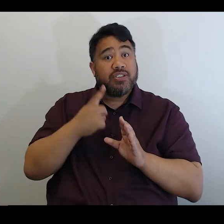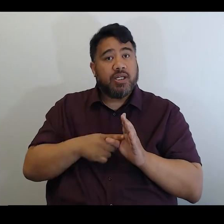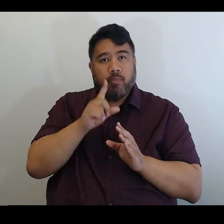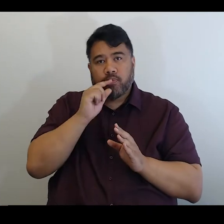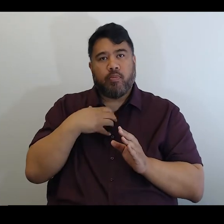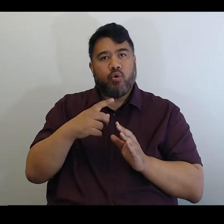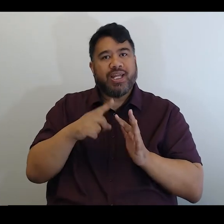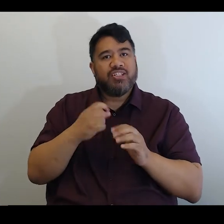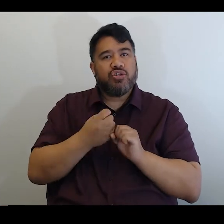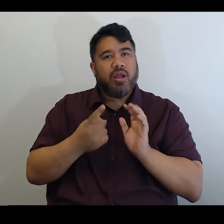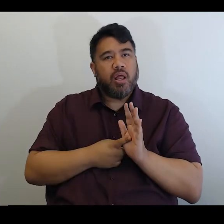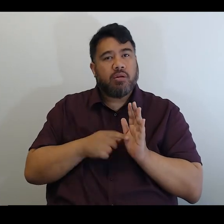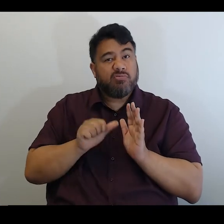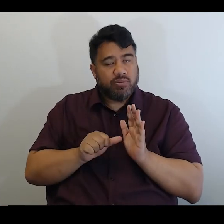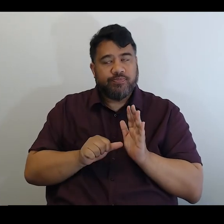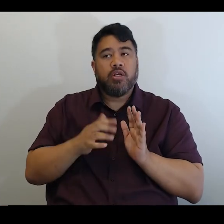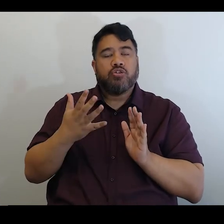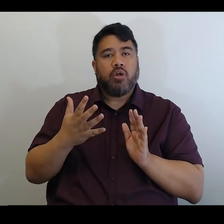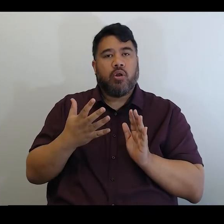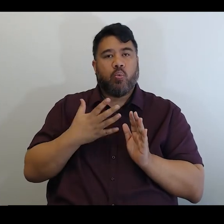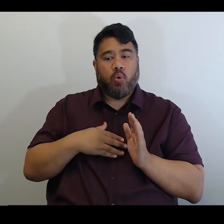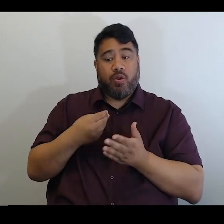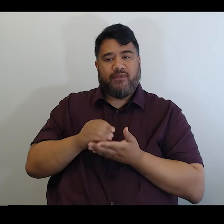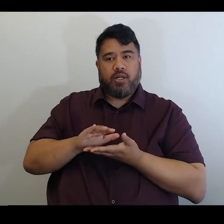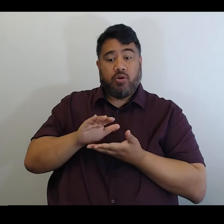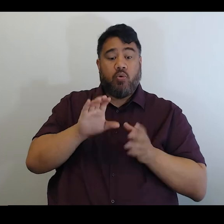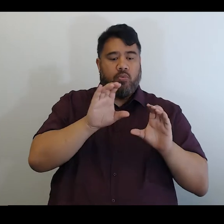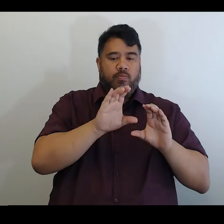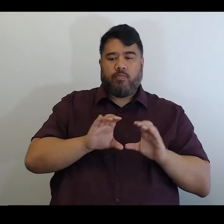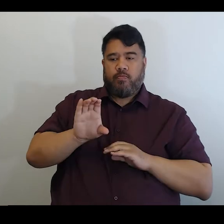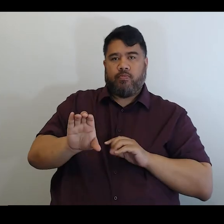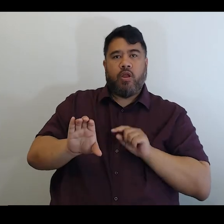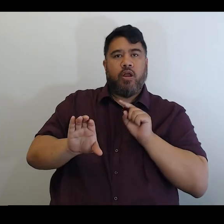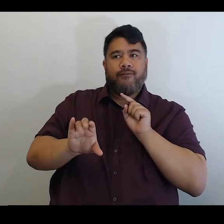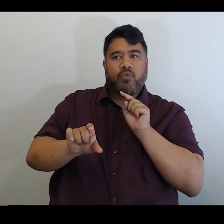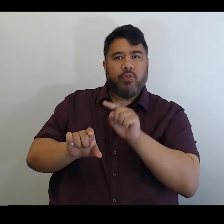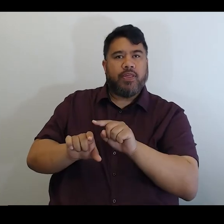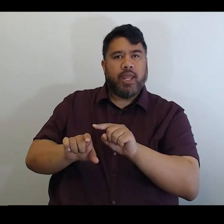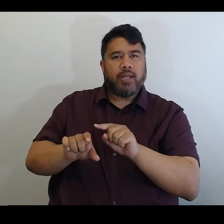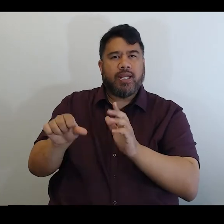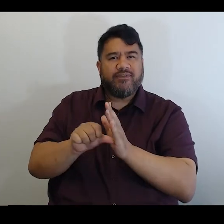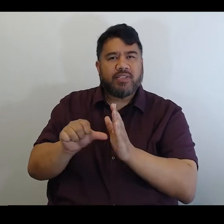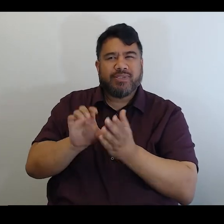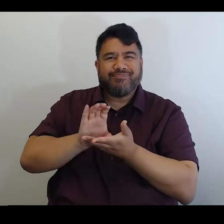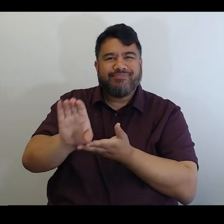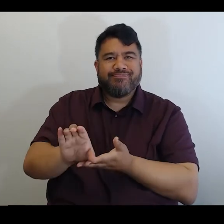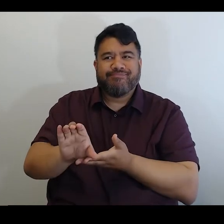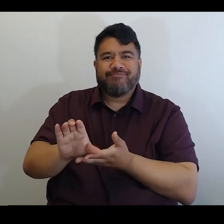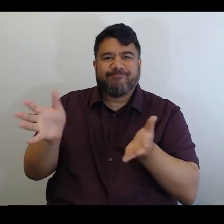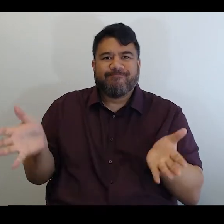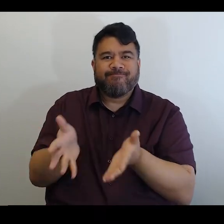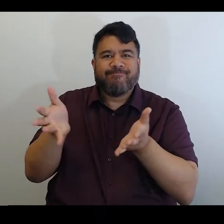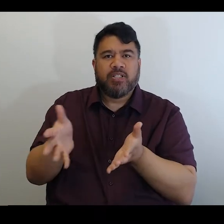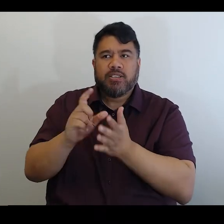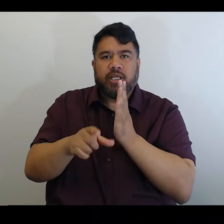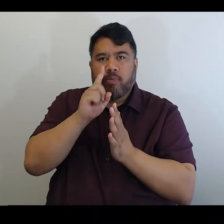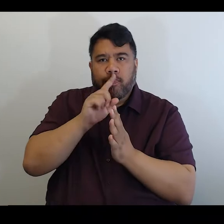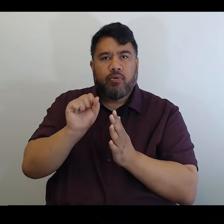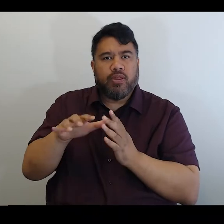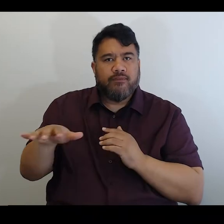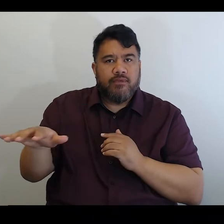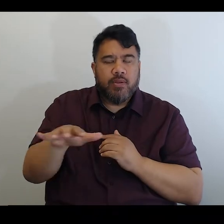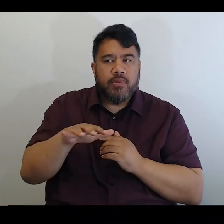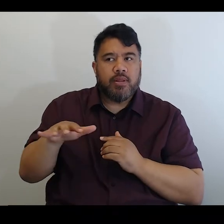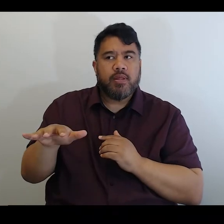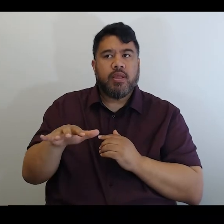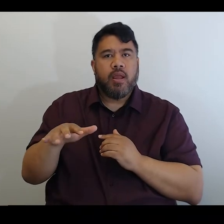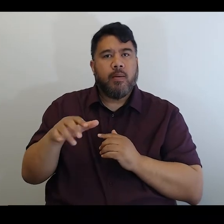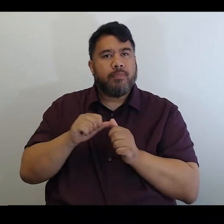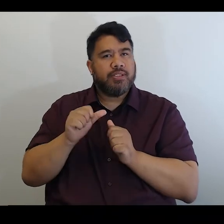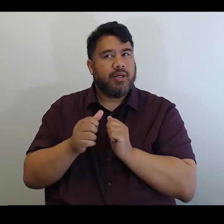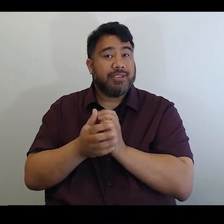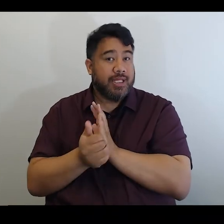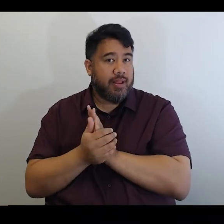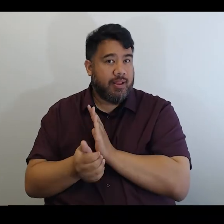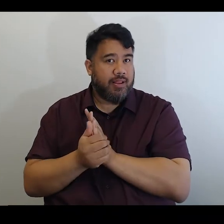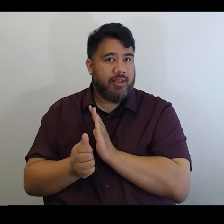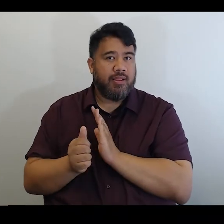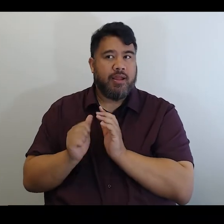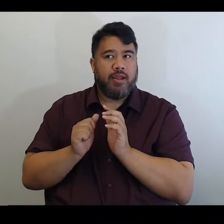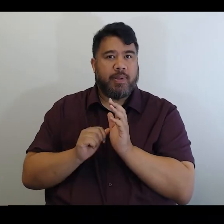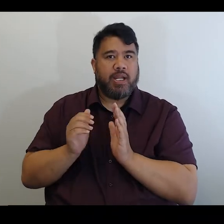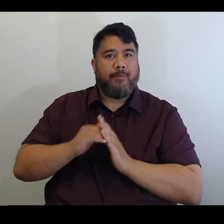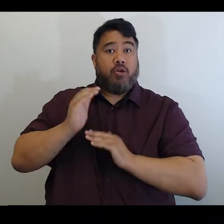We absolutely will be looking to invest in greater community, so disabled people and whānau capability and capacity building within the community.